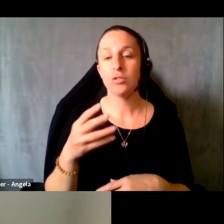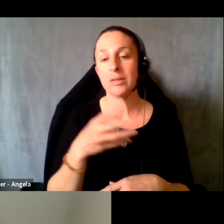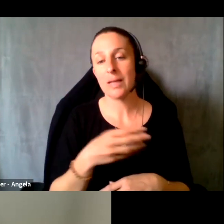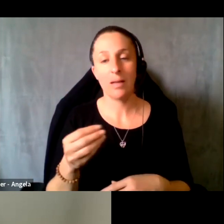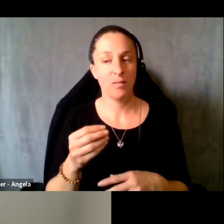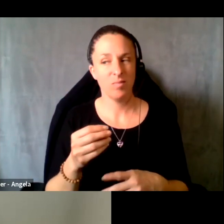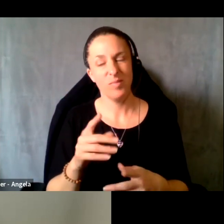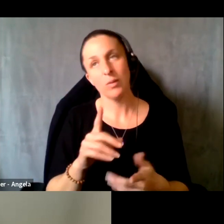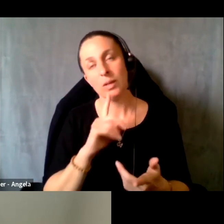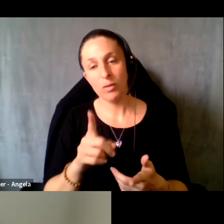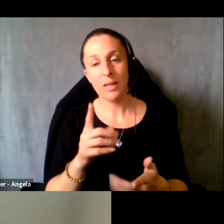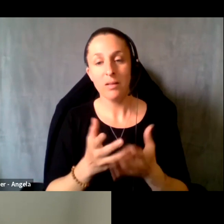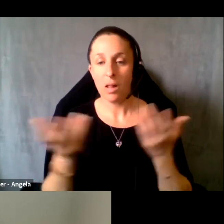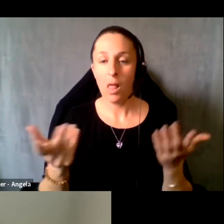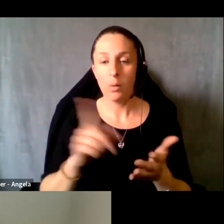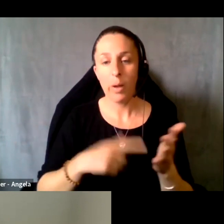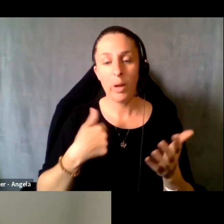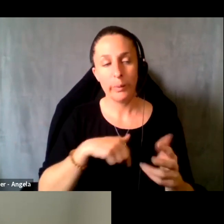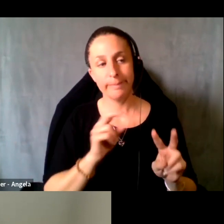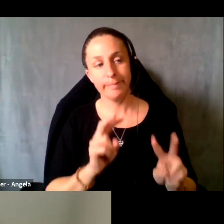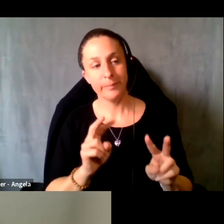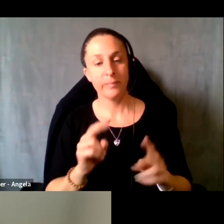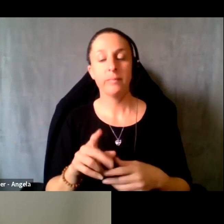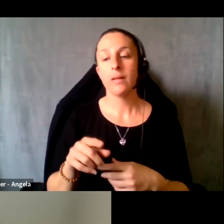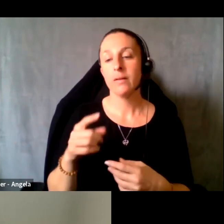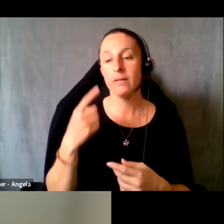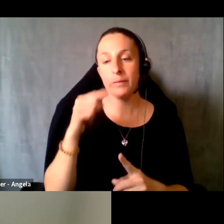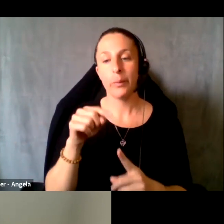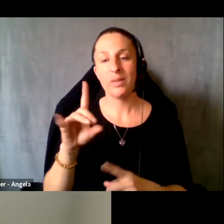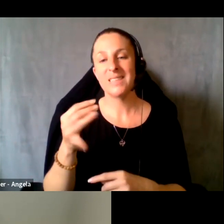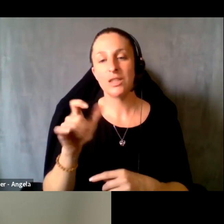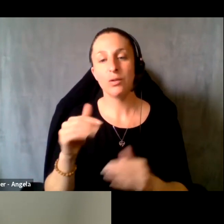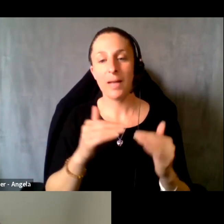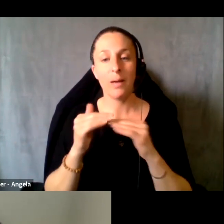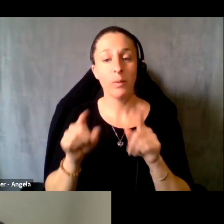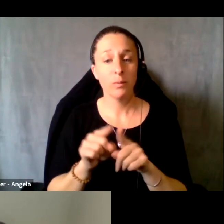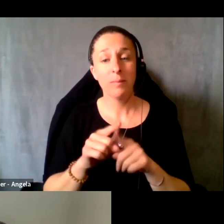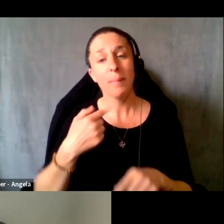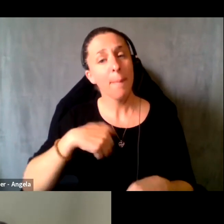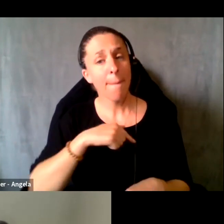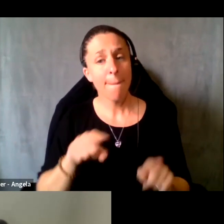of what we're looking at in terms of the digital equity as well. We also have anti-poverty